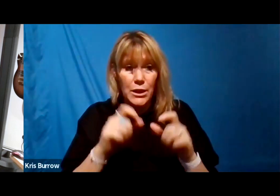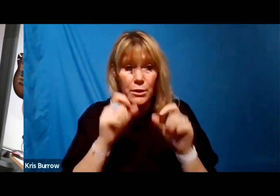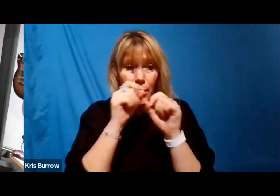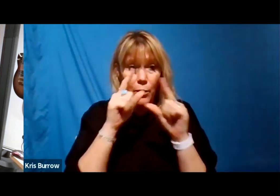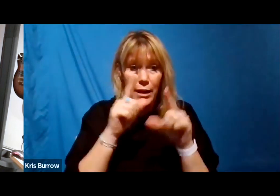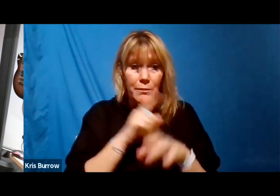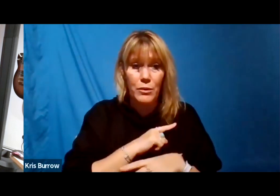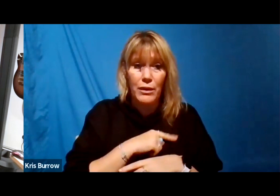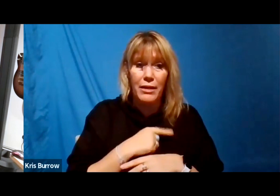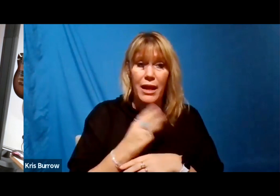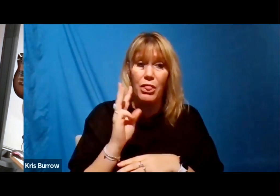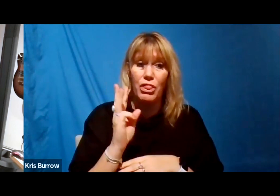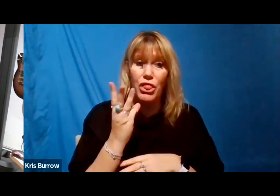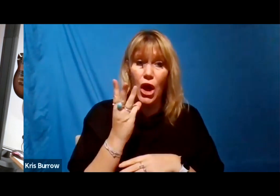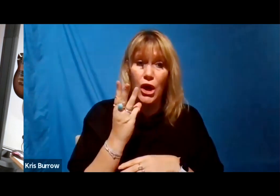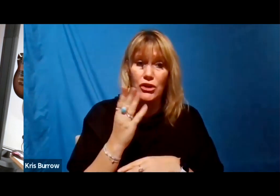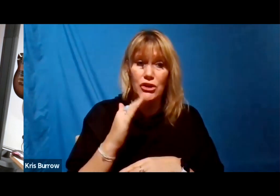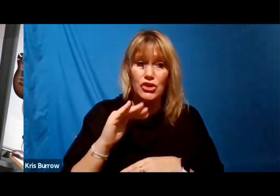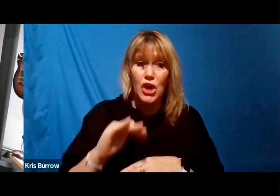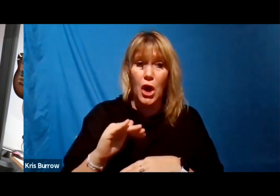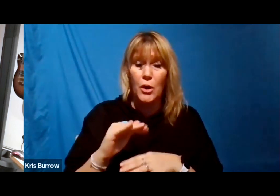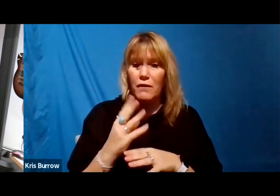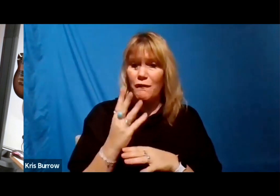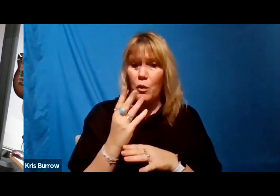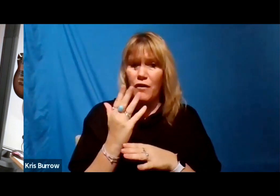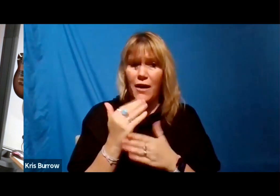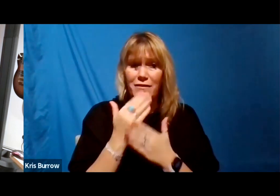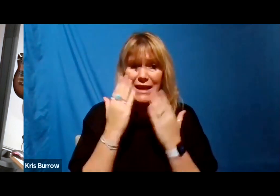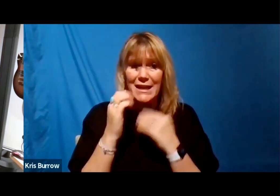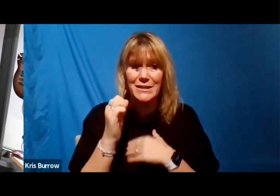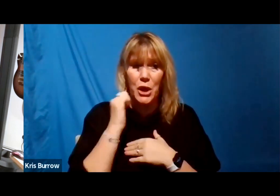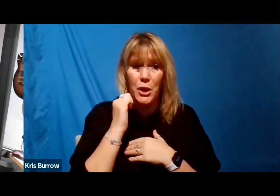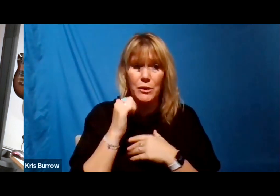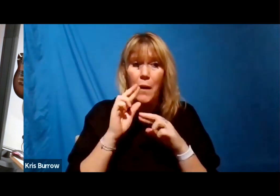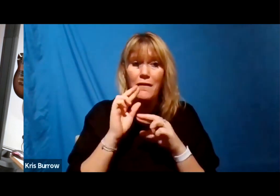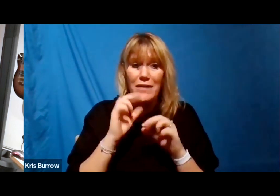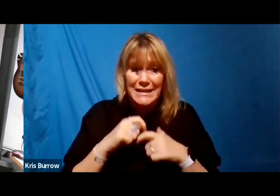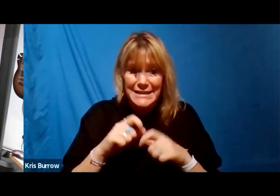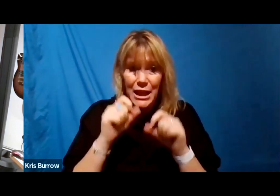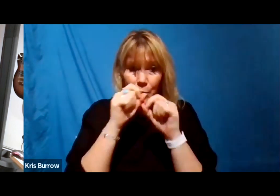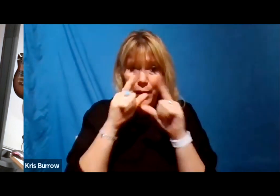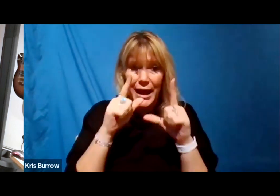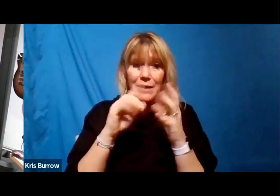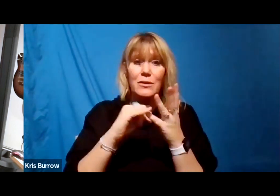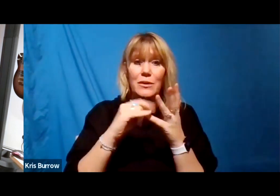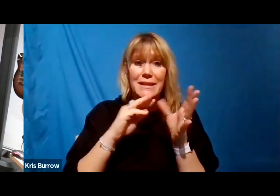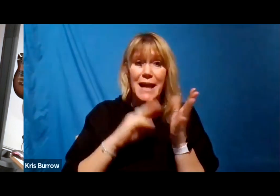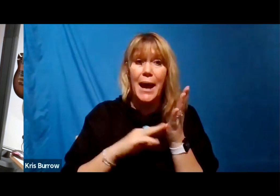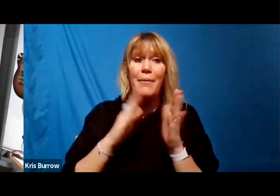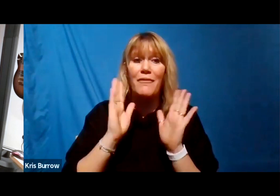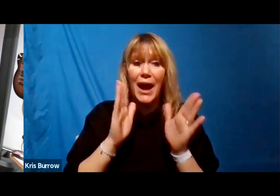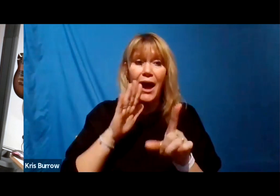only four days ago, or 5. So, Sam, if I have to wake you up, don't worry!